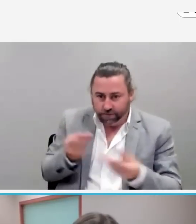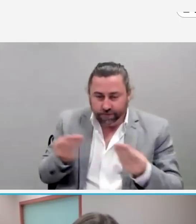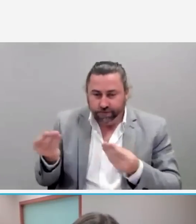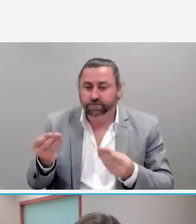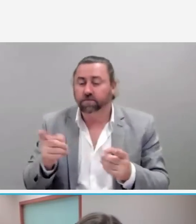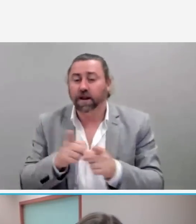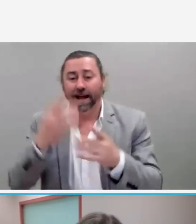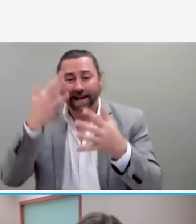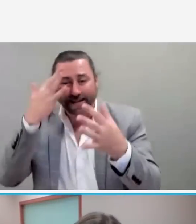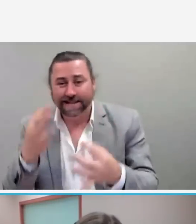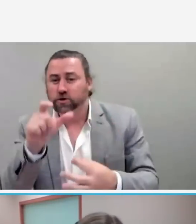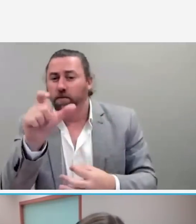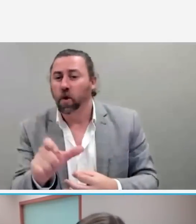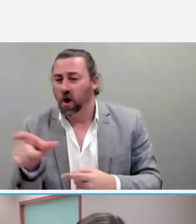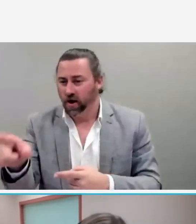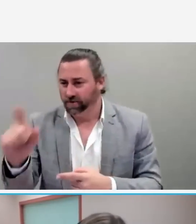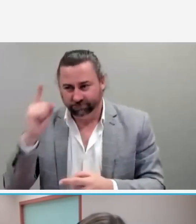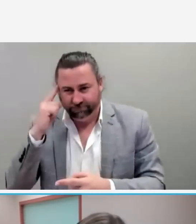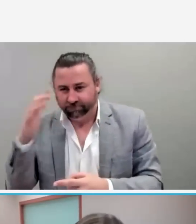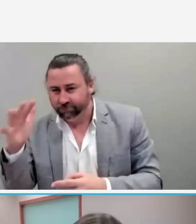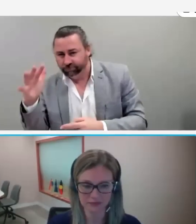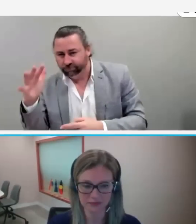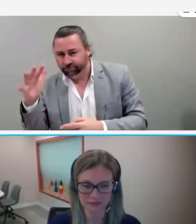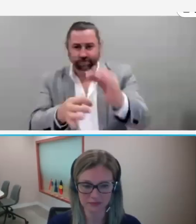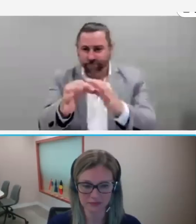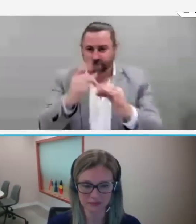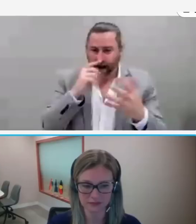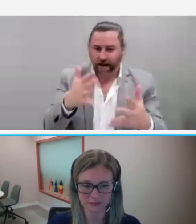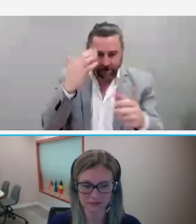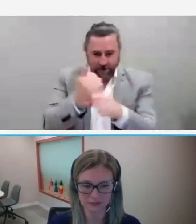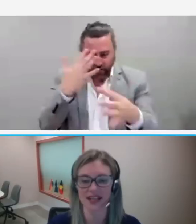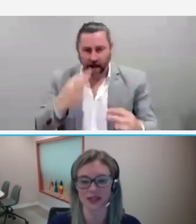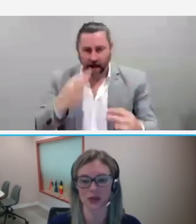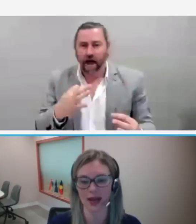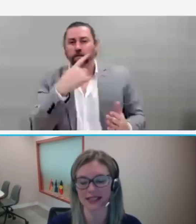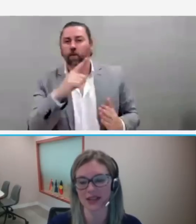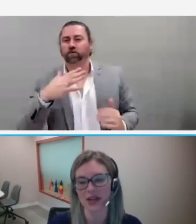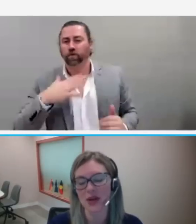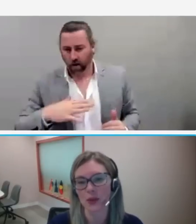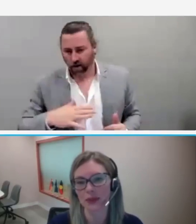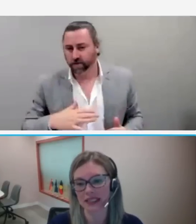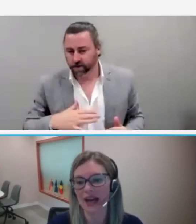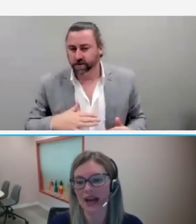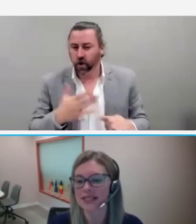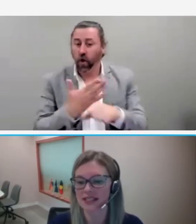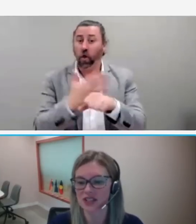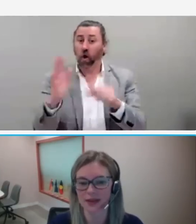representative arrangements and reporting requirements. Starting from scratch with a new Act will allow us to